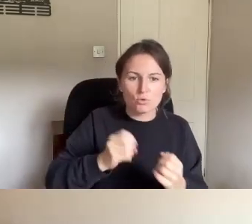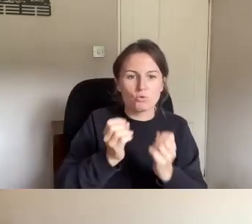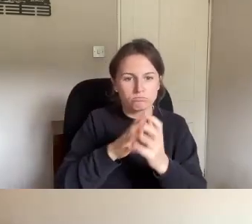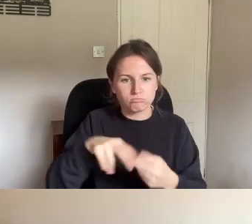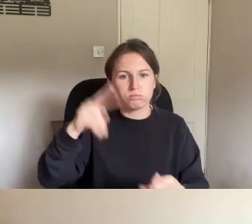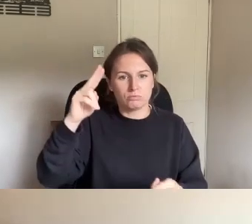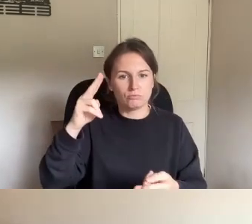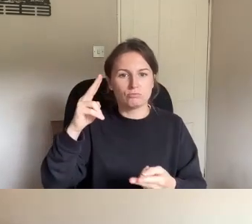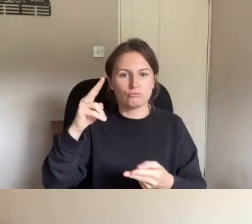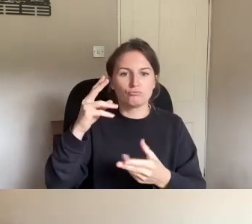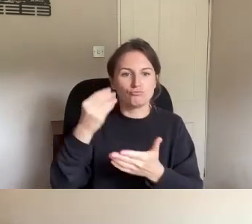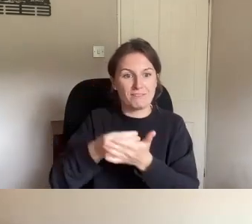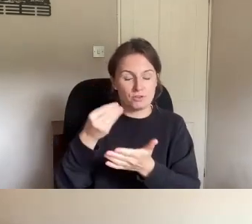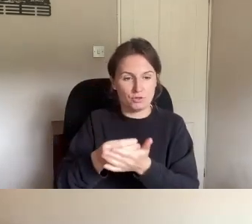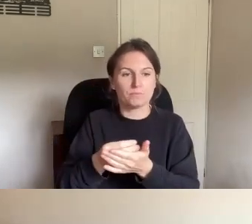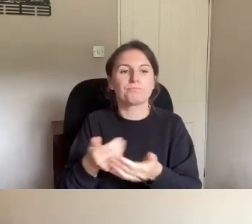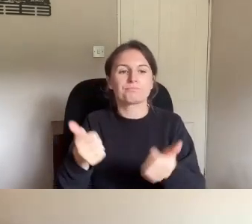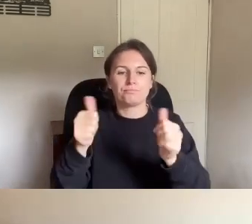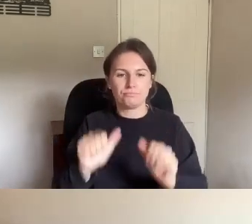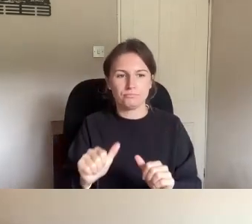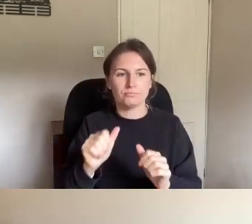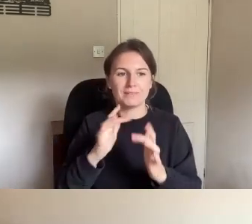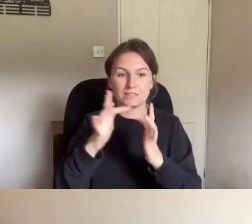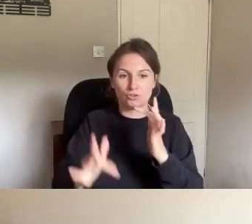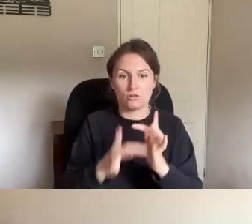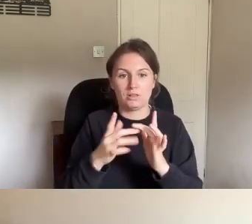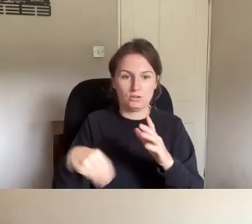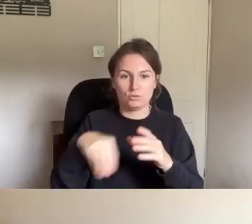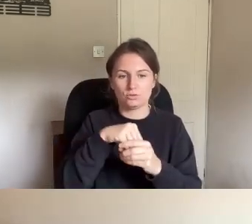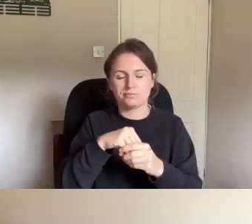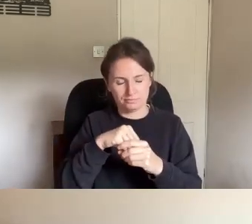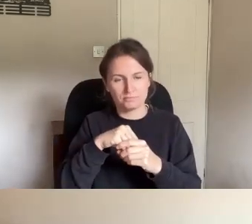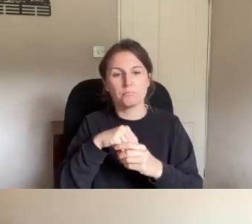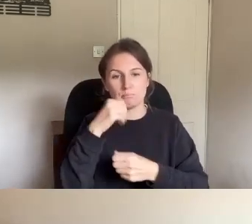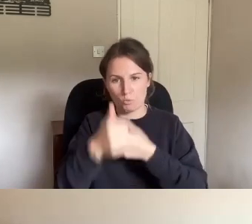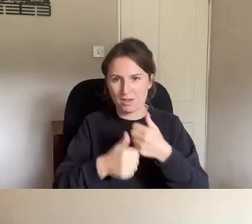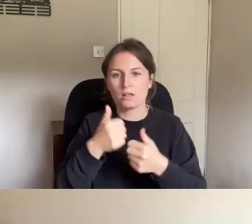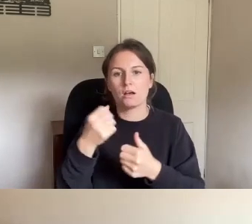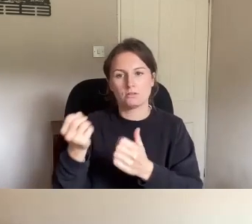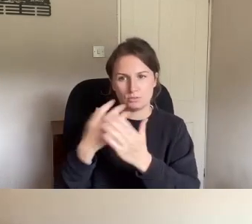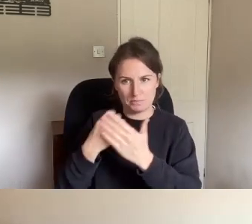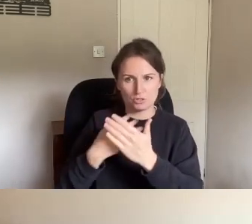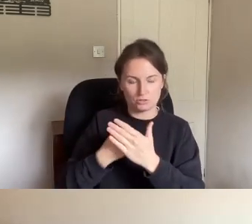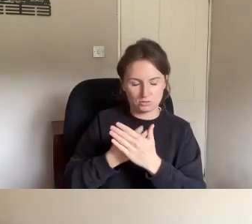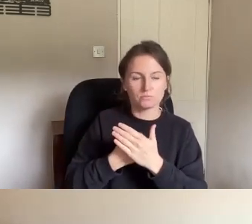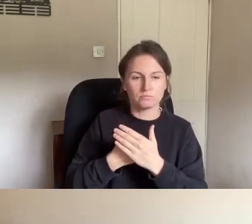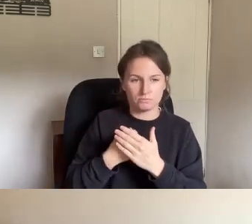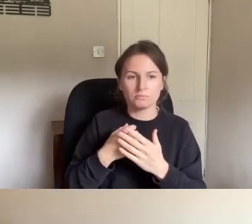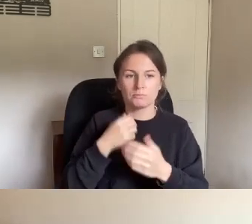The next one is digital inclusion. This is another one that's always really popular and gets lots and lots of entries.